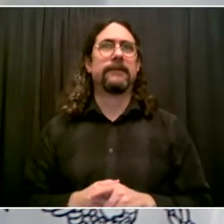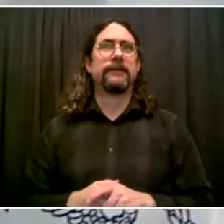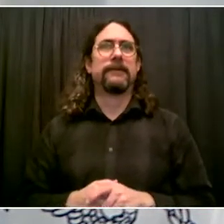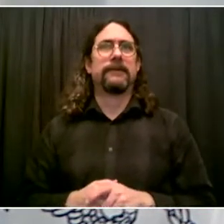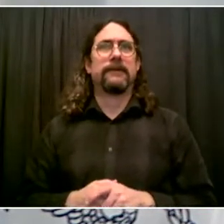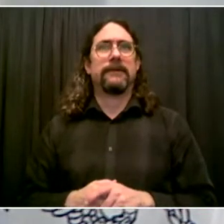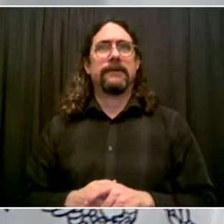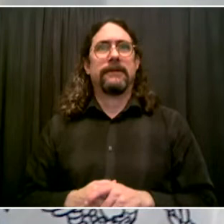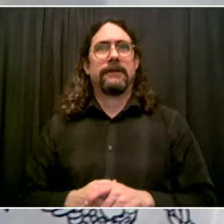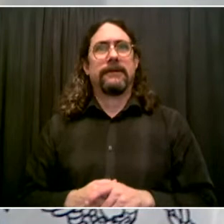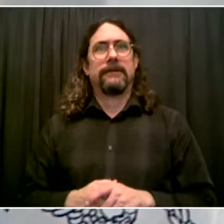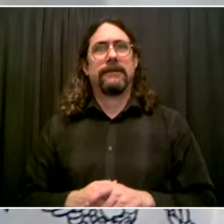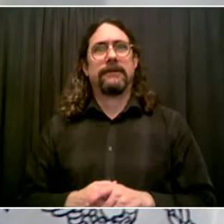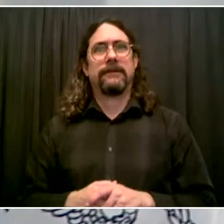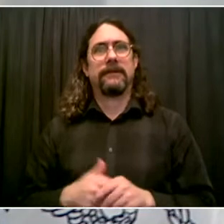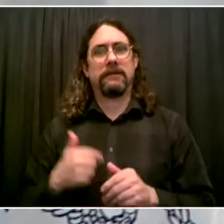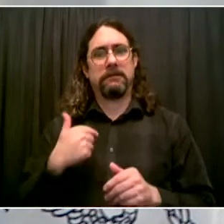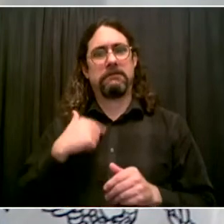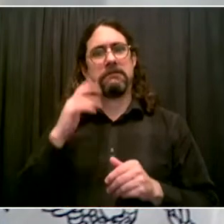REACTION ABOUT THTHAT? DAVID, THAT SUCH AN